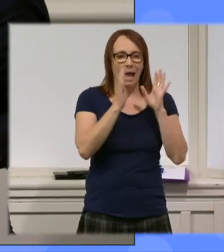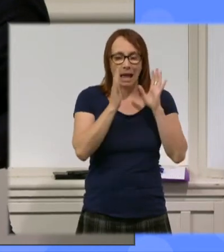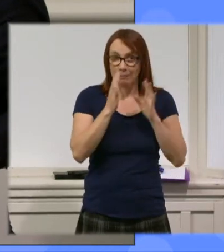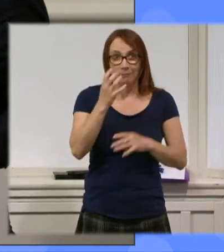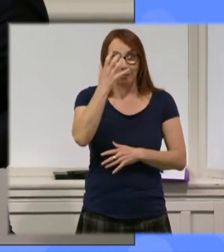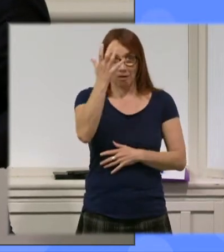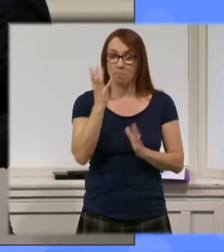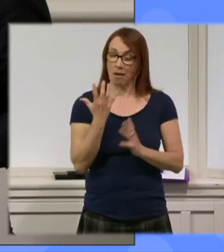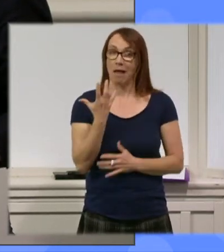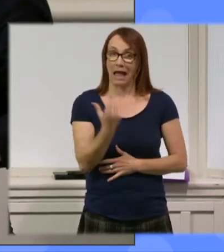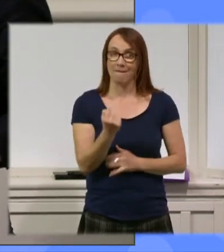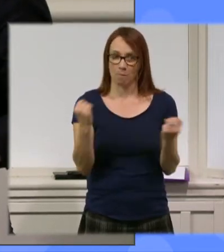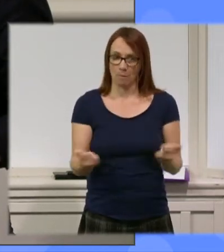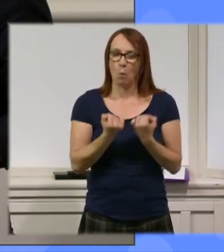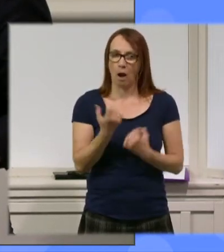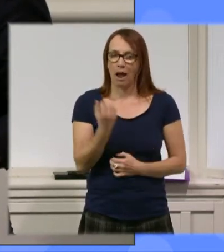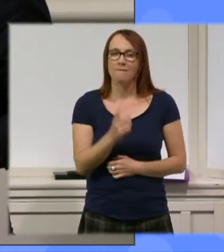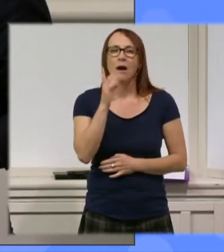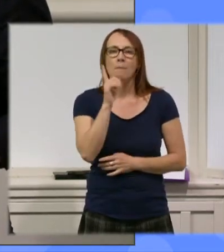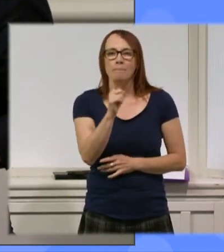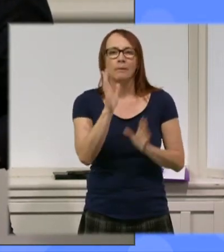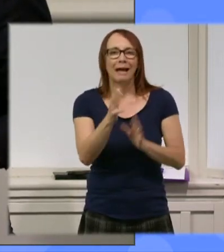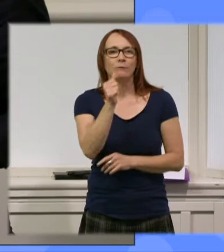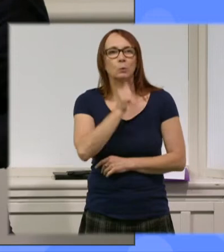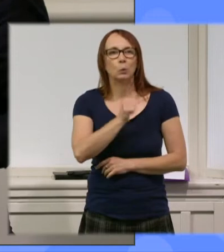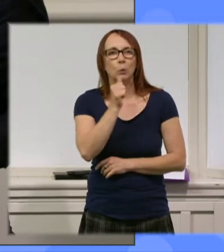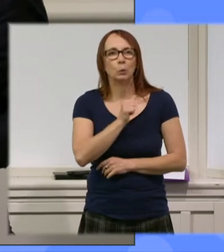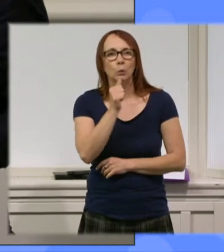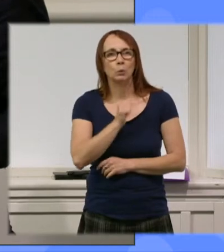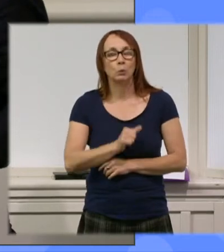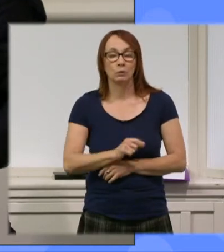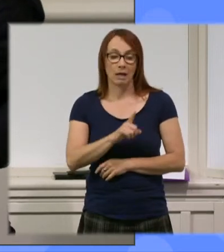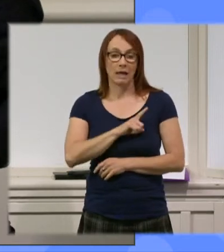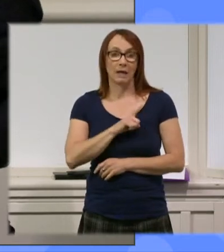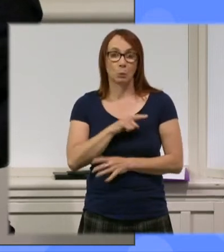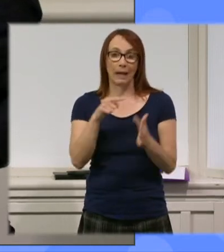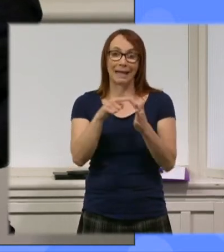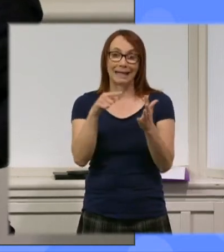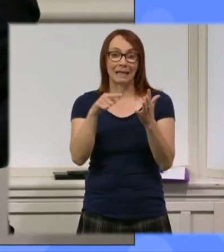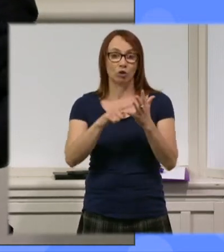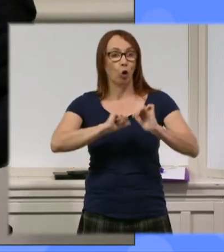those massive corporations that you need to use it it's an advantage of being part of something like the EU when you're part of it multinational